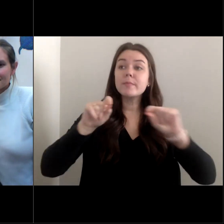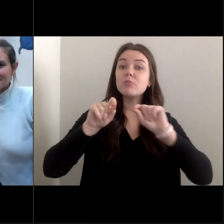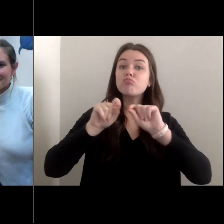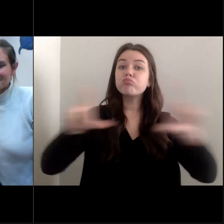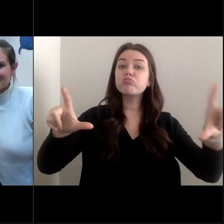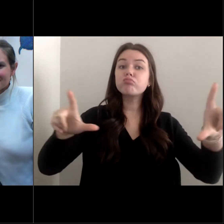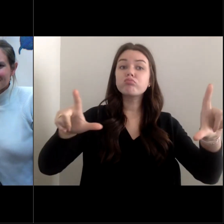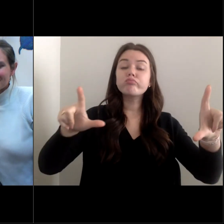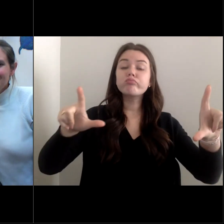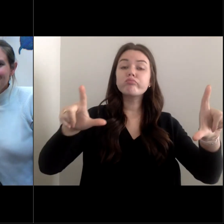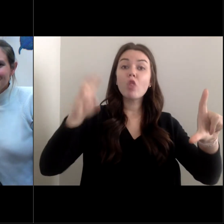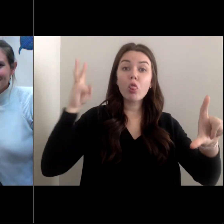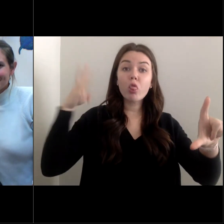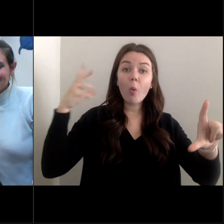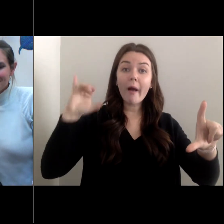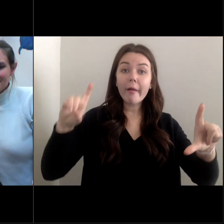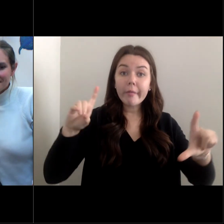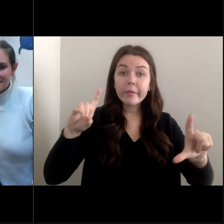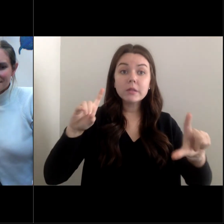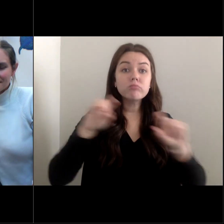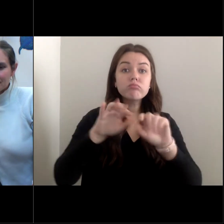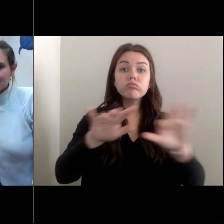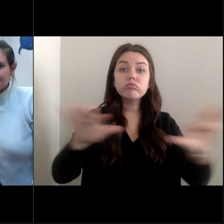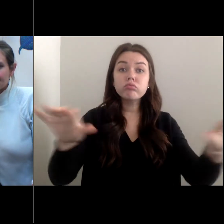or whether they're crabs that live in the Kodiak Lab.